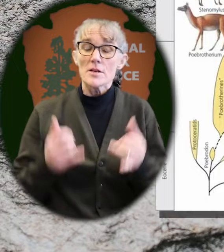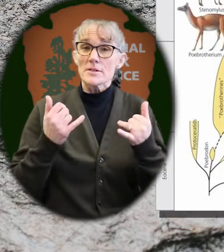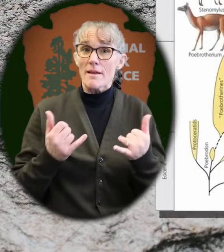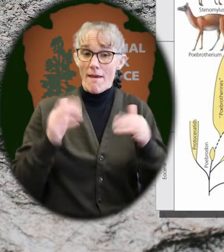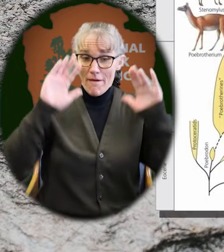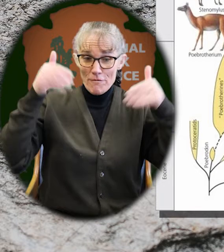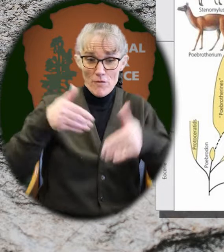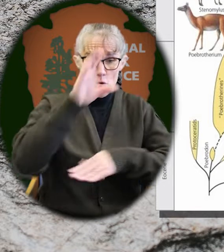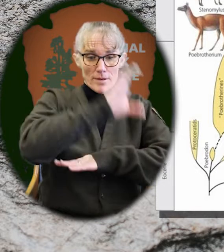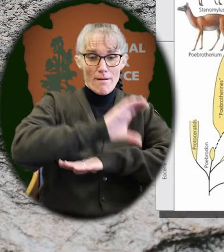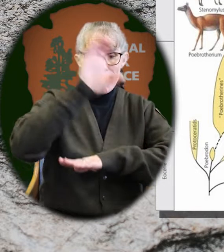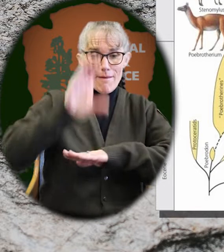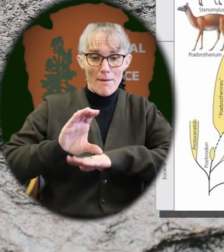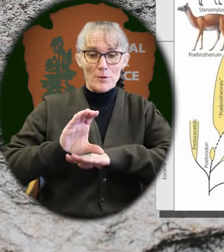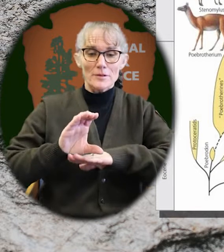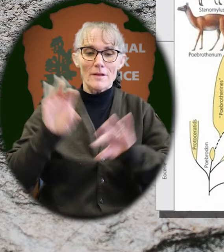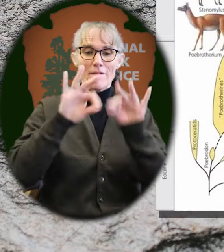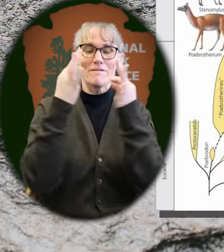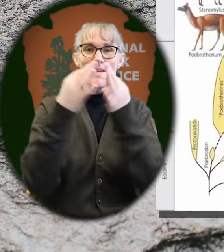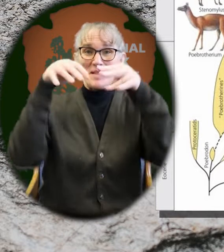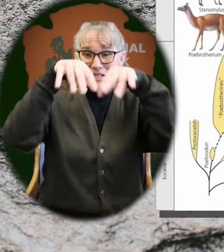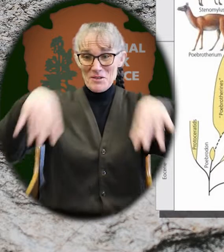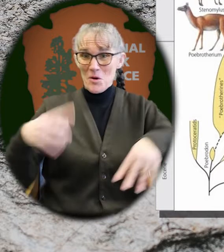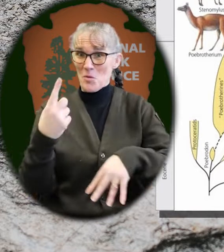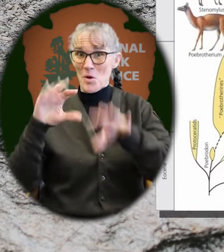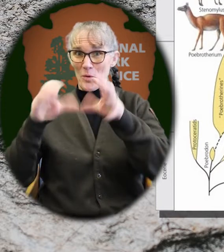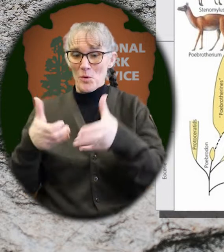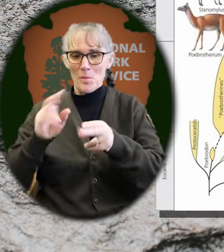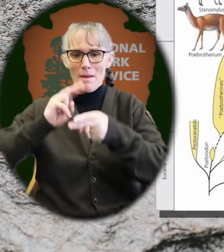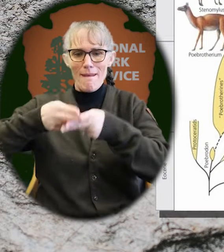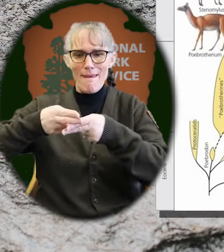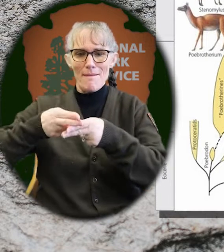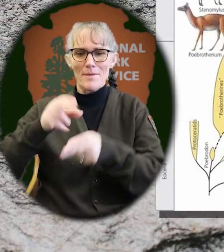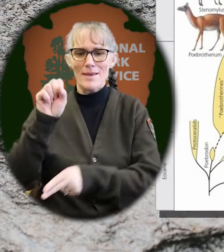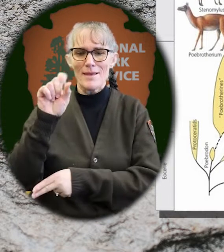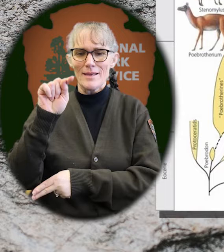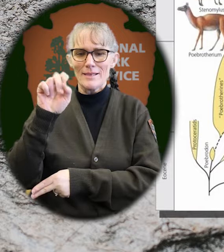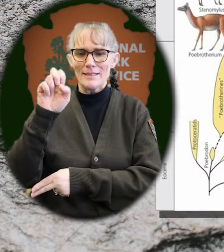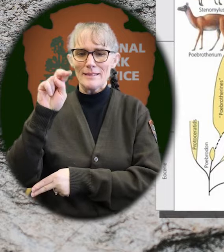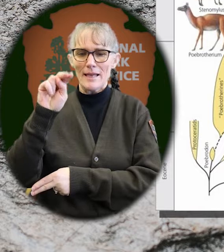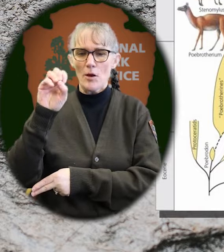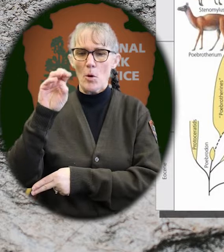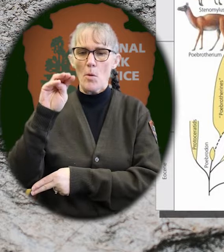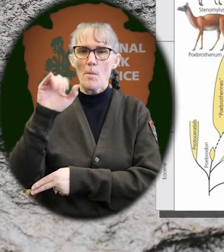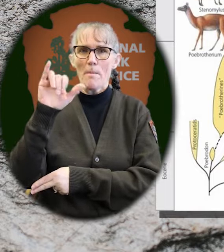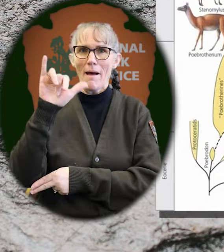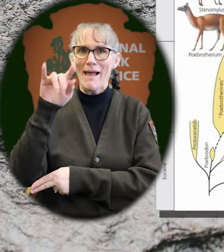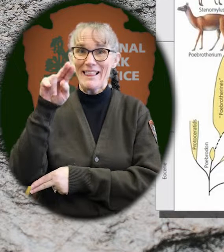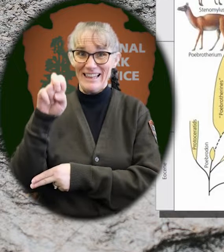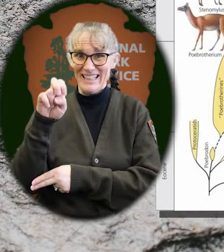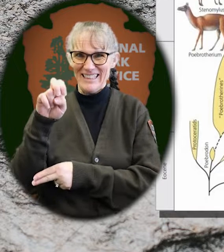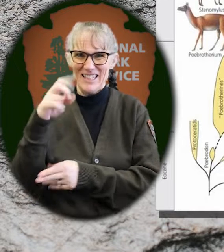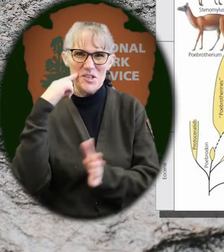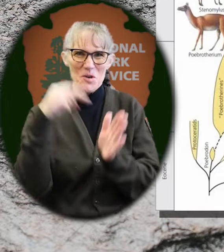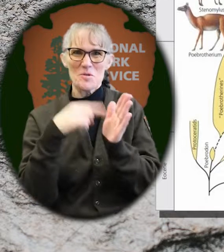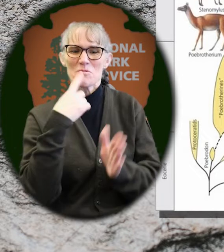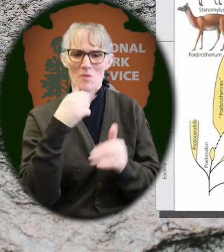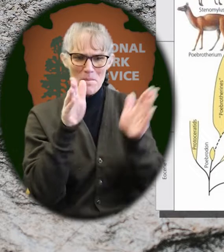So today, I'm just going to be talking about uh one of these groups of ancient camelids, which I'll box here, they are called the Stenomylines.